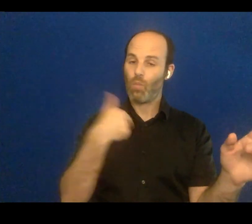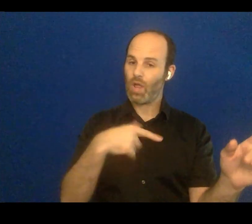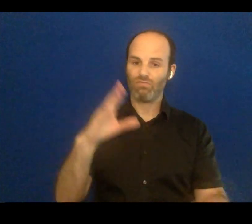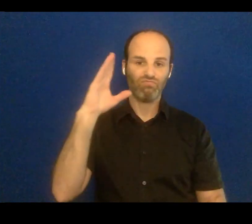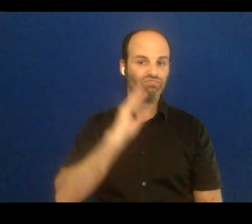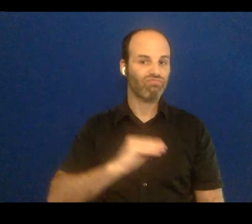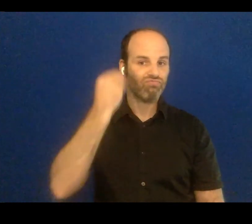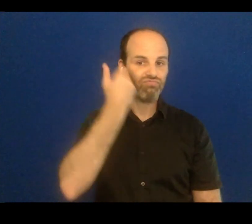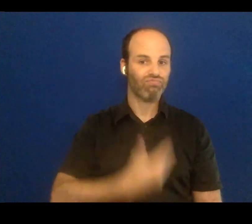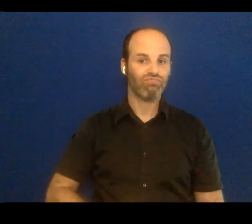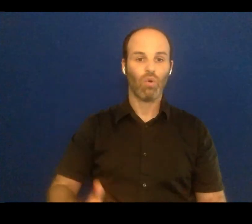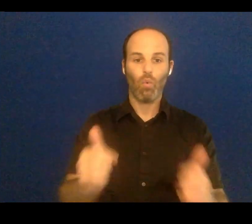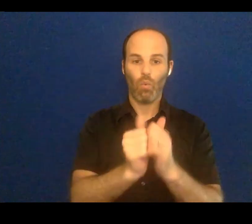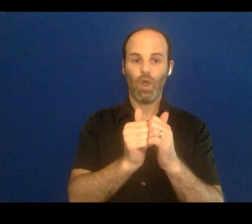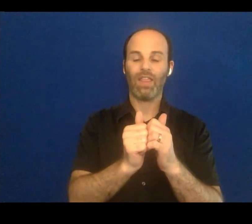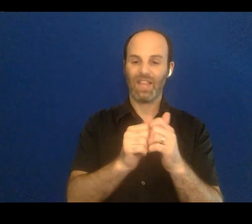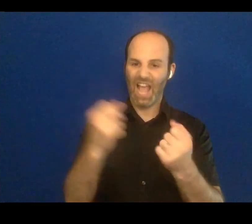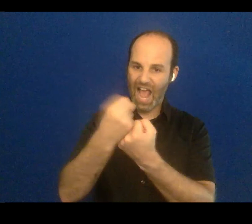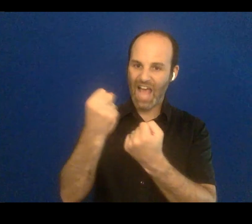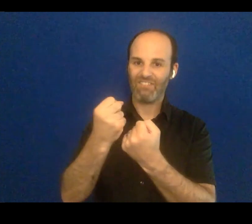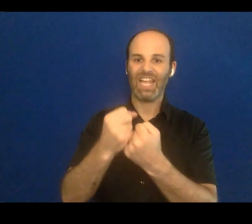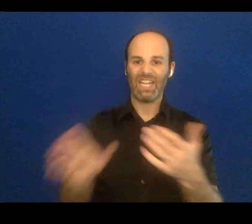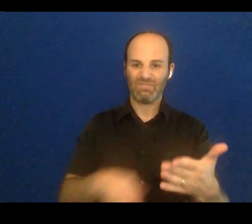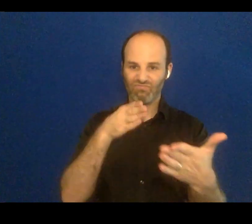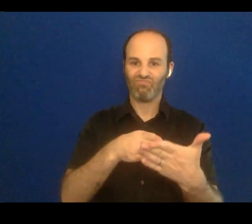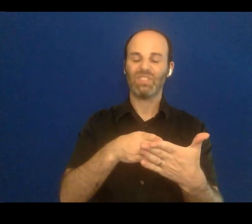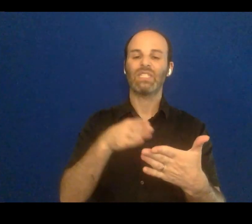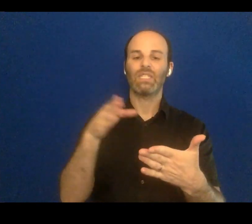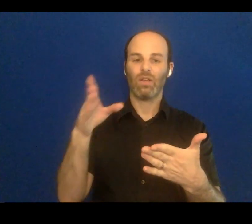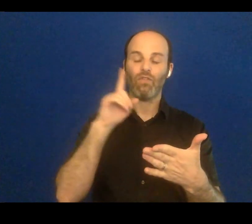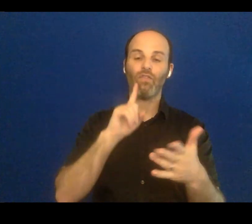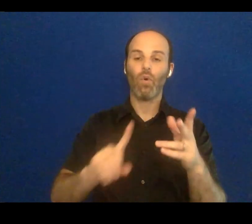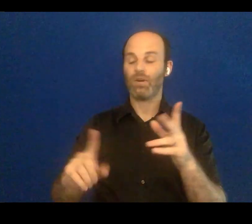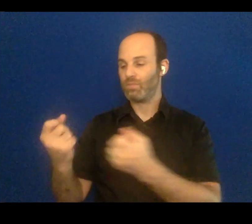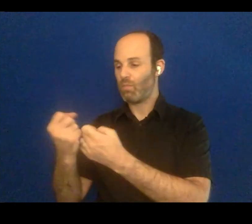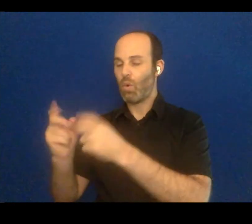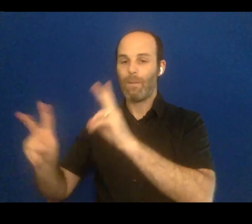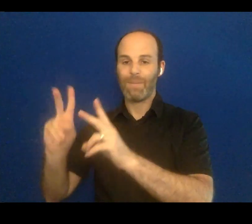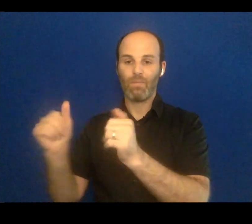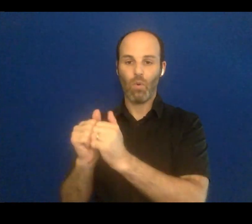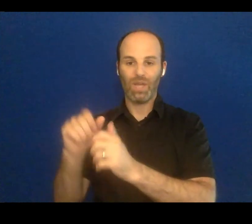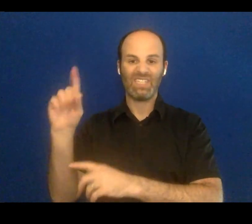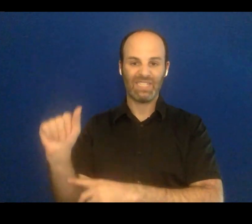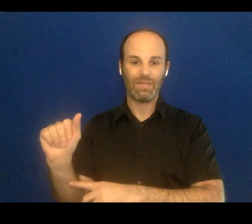ARE VERY EXPERIENCED IN ADVOCATING AND LITIGATING ON BEHALF OF PEOPLE WITH DISABILITIES IN THE MEDICAL